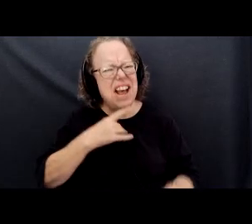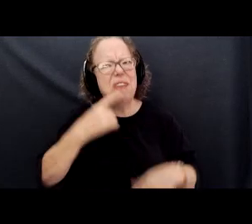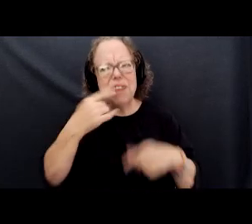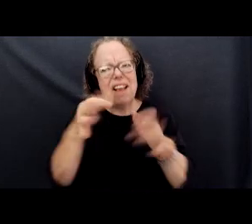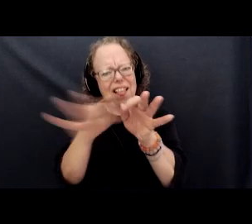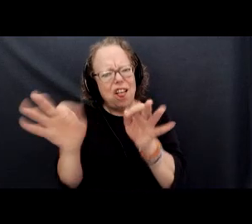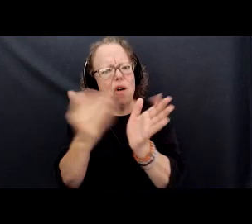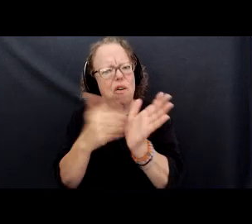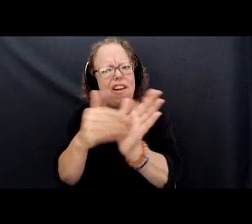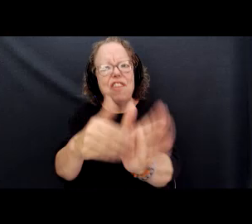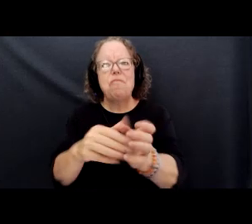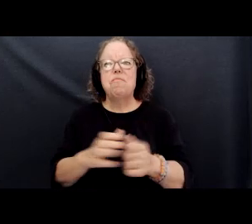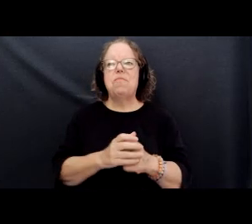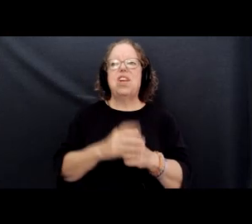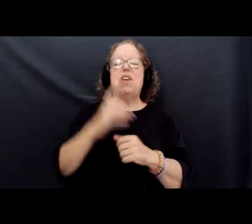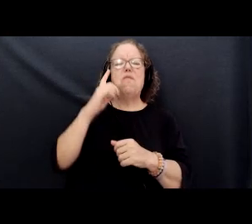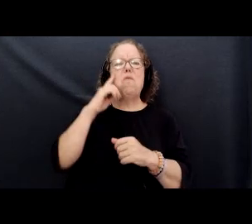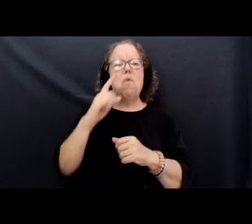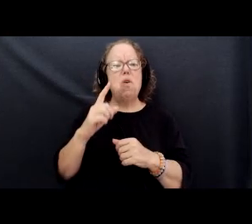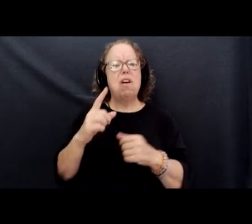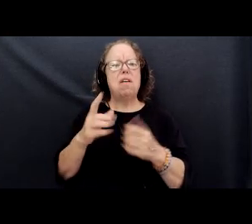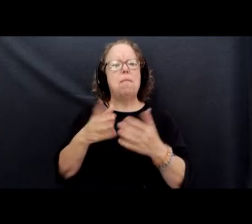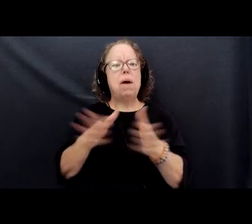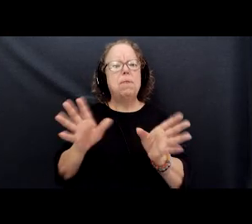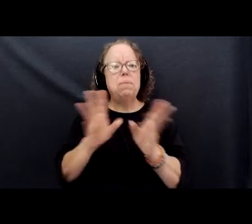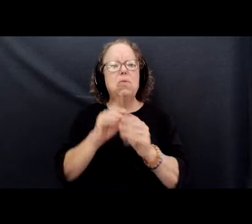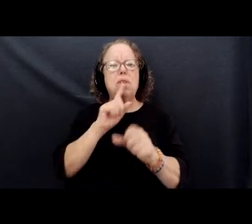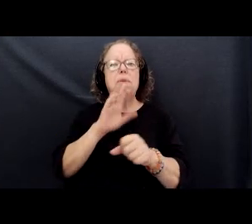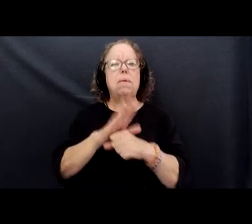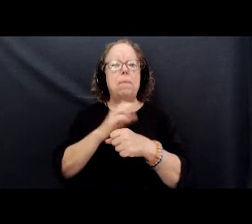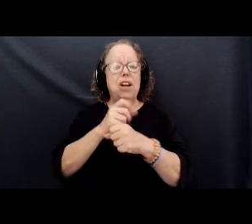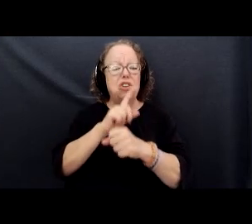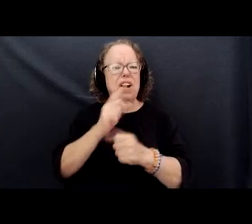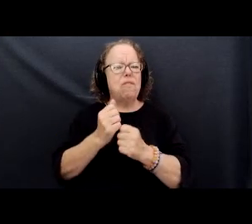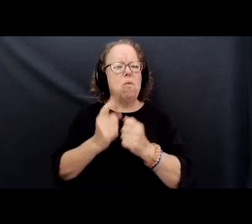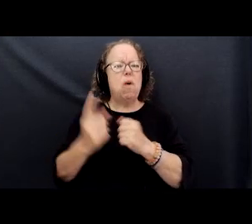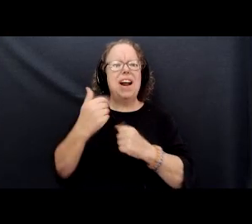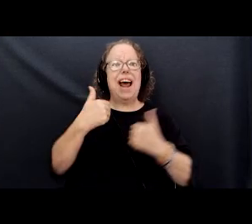accessibility and public meetings, we're committed to making sure that everyone has equal access.